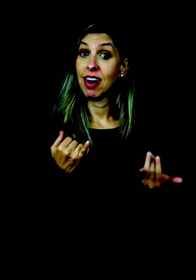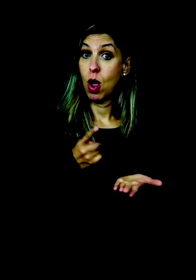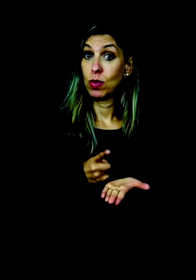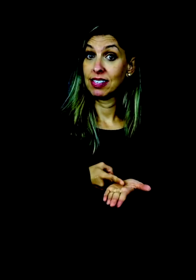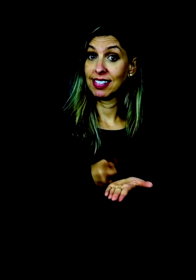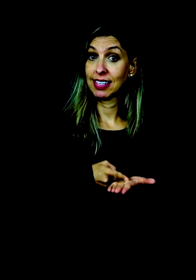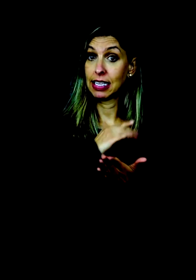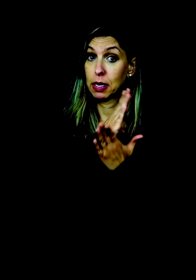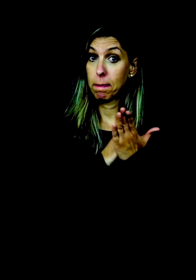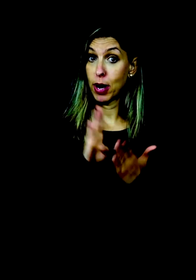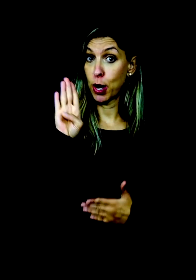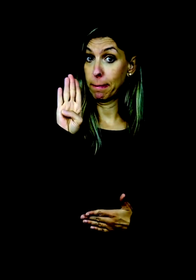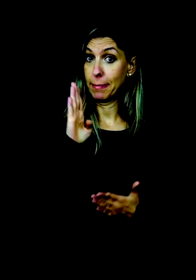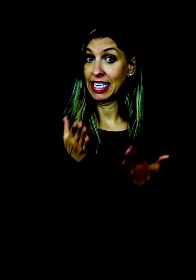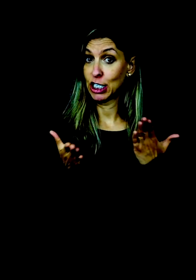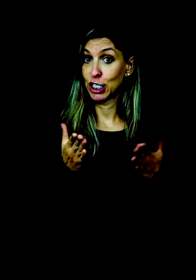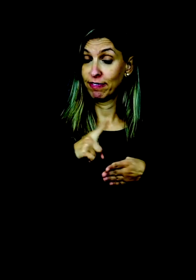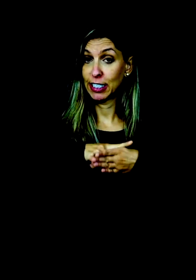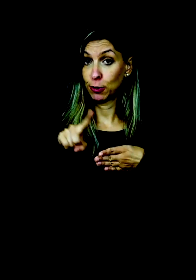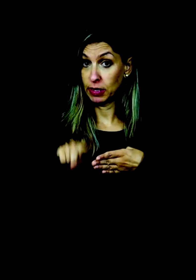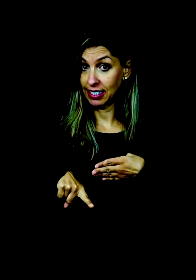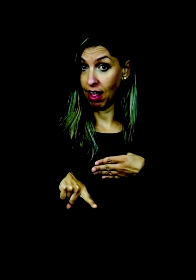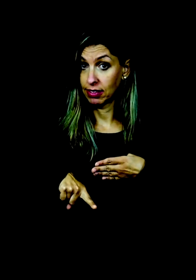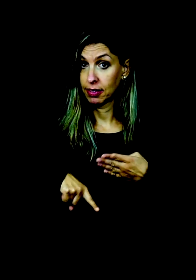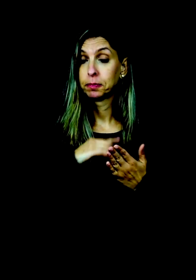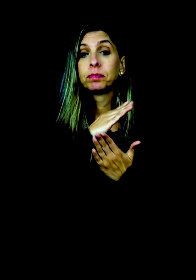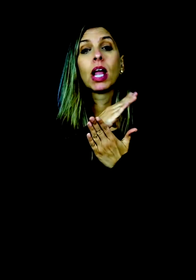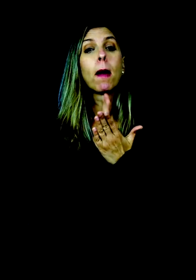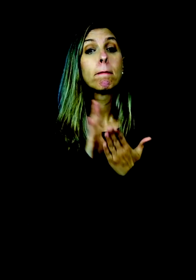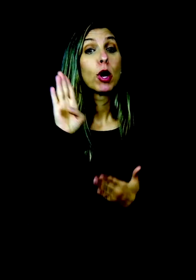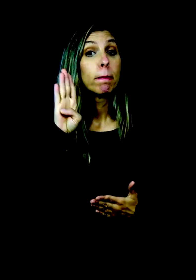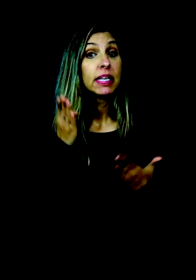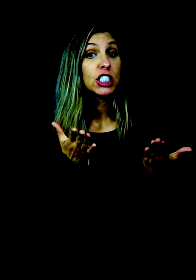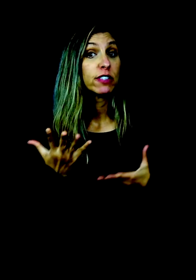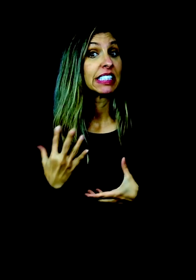Part B Services covers children in